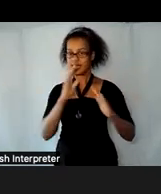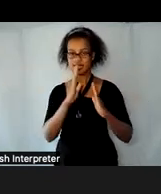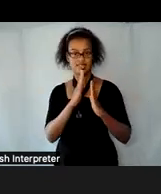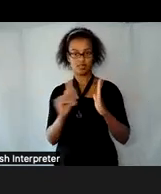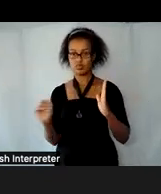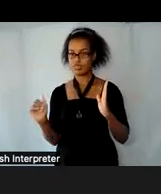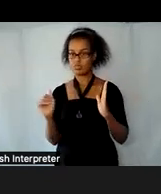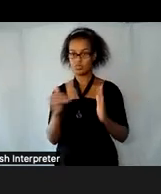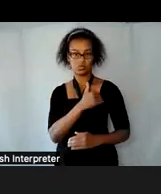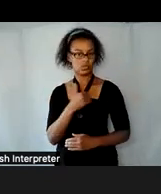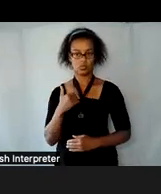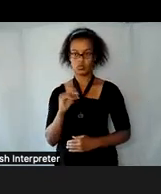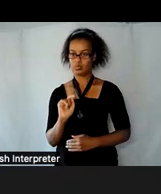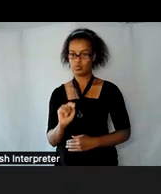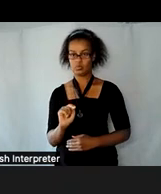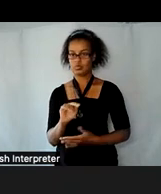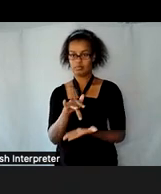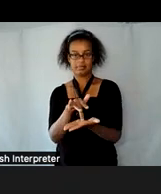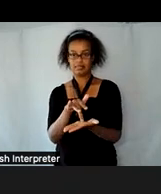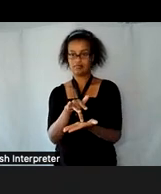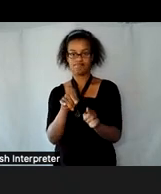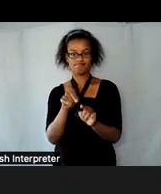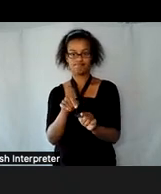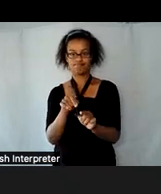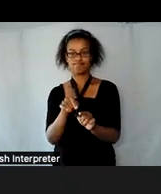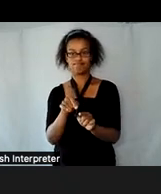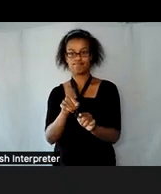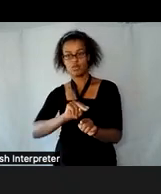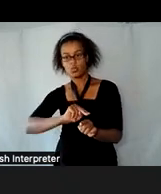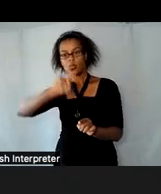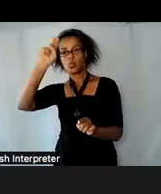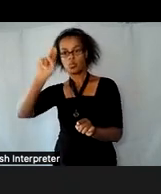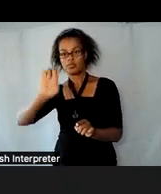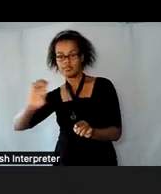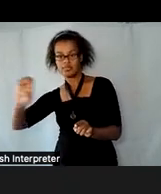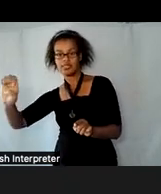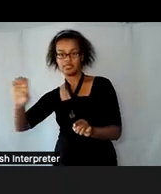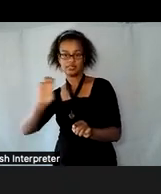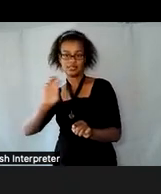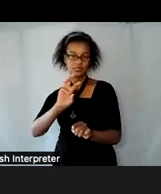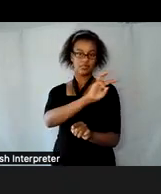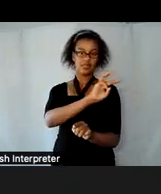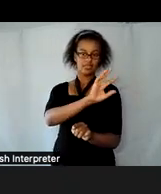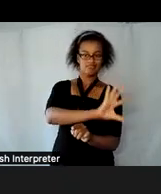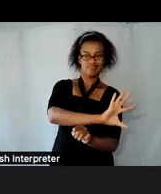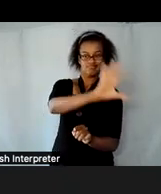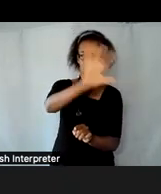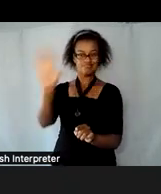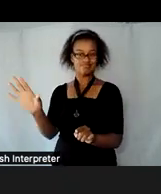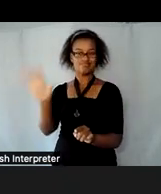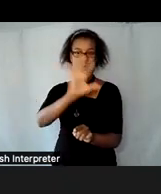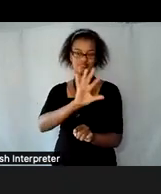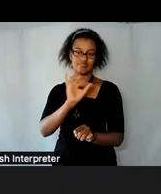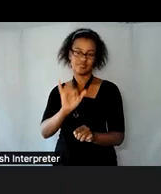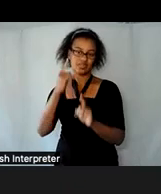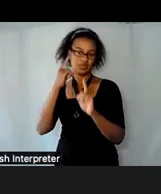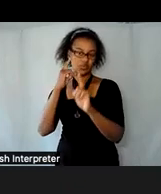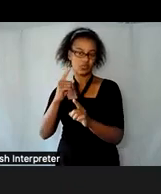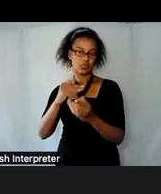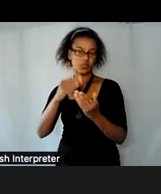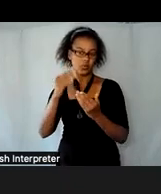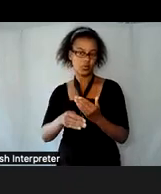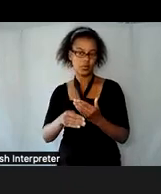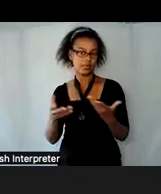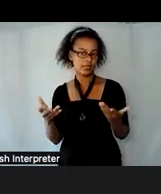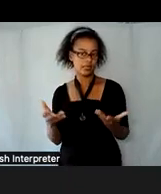And that's out of the kind of the nature of this program to really bring the arts to the